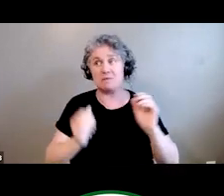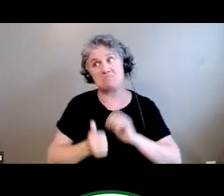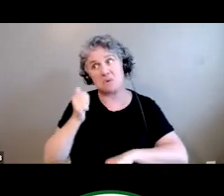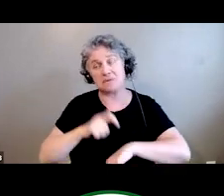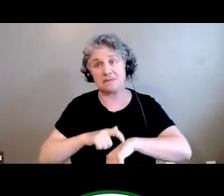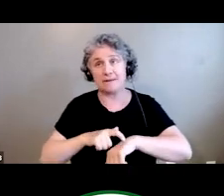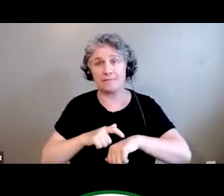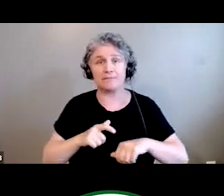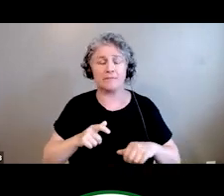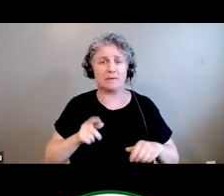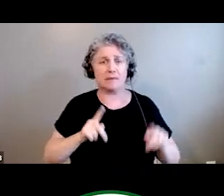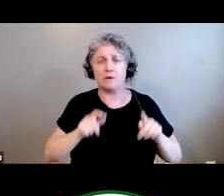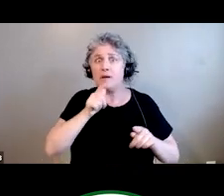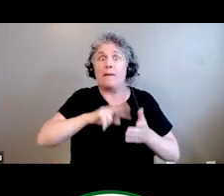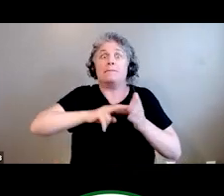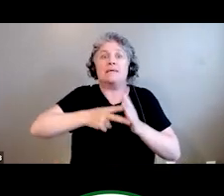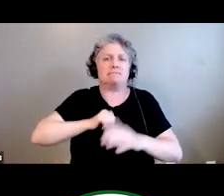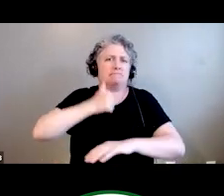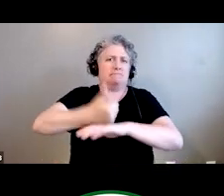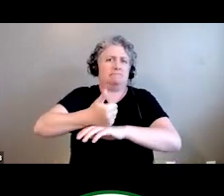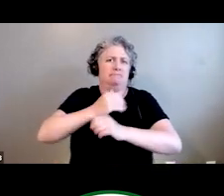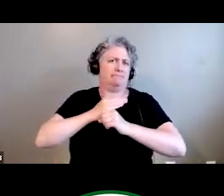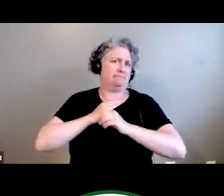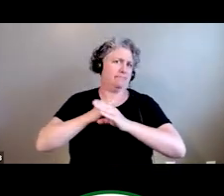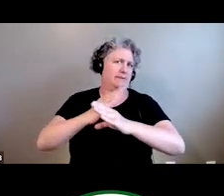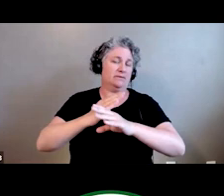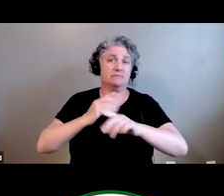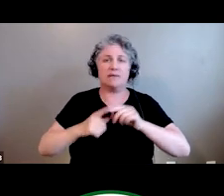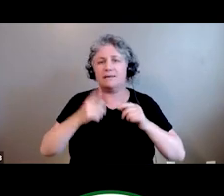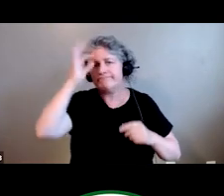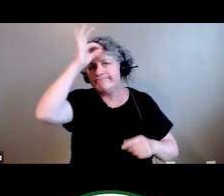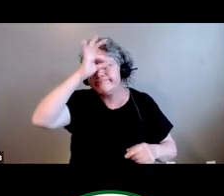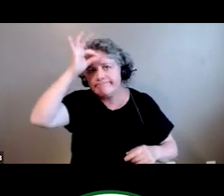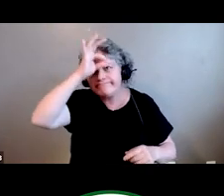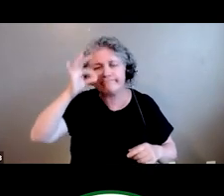So everybody can be everywhere. And one of the ways I think people can make a difference